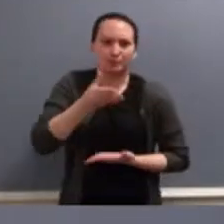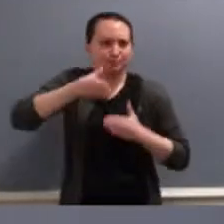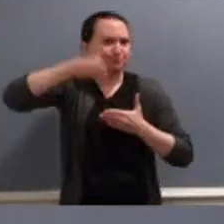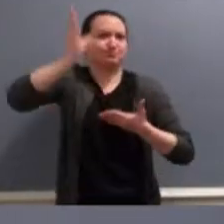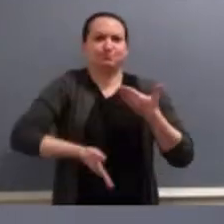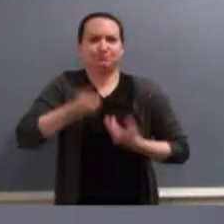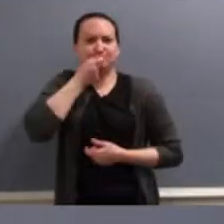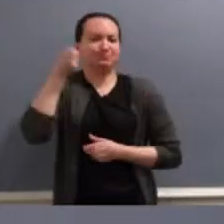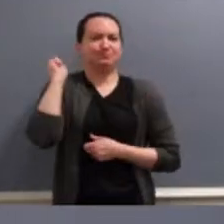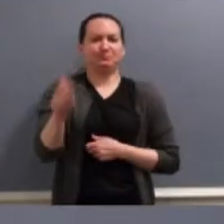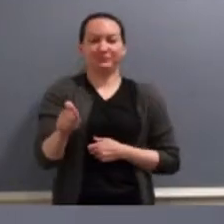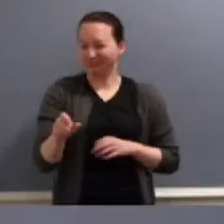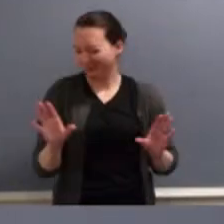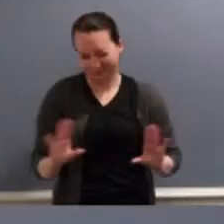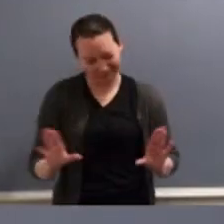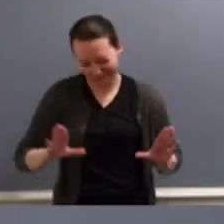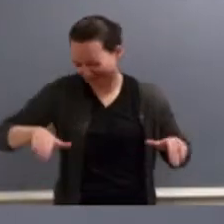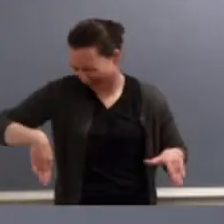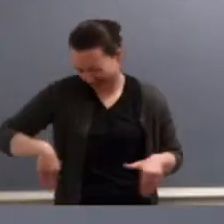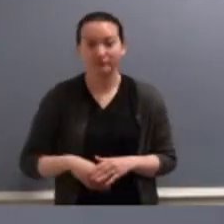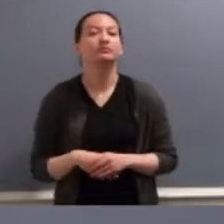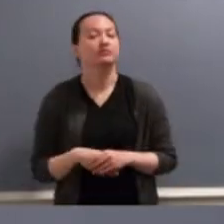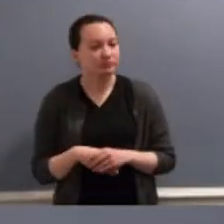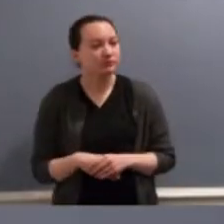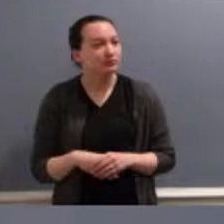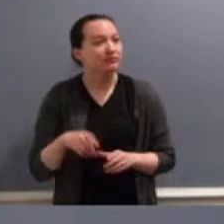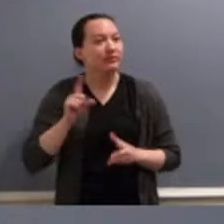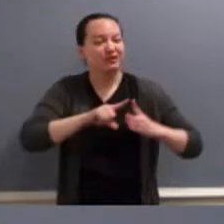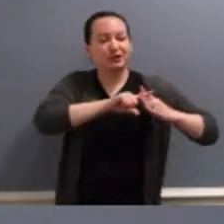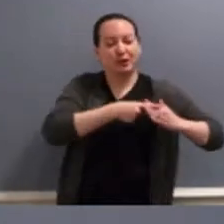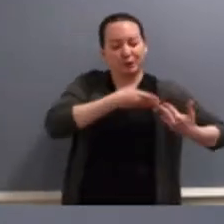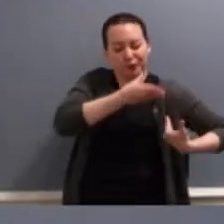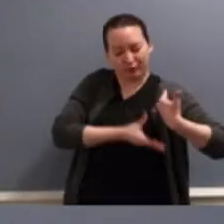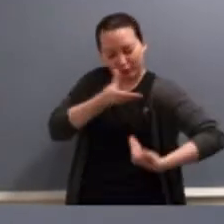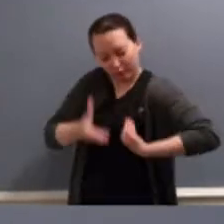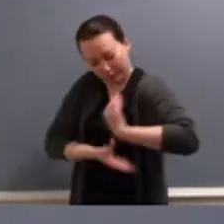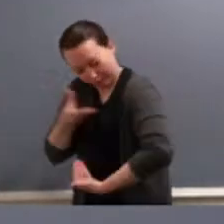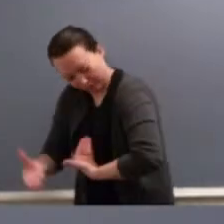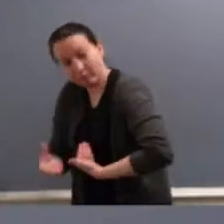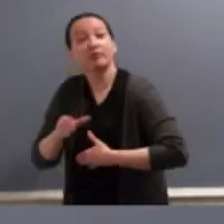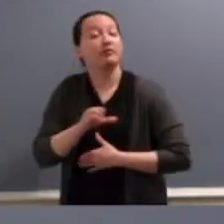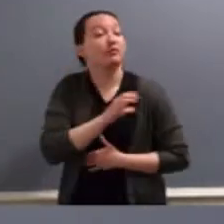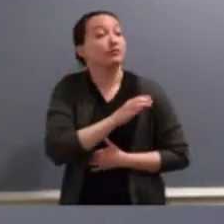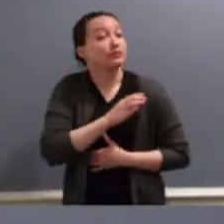Commissioners budget at this point in time this is the beginning of the process the Commission as